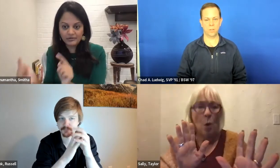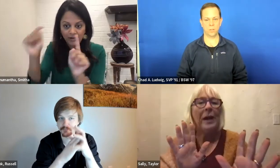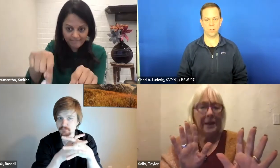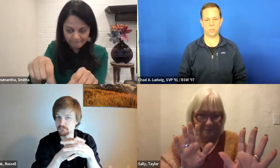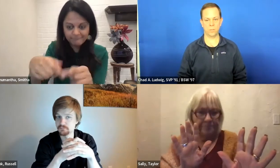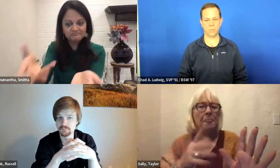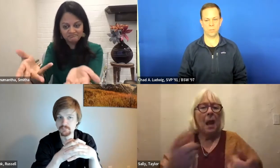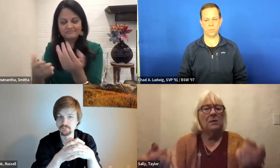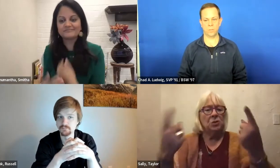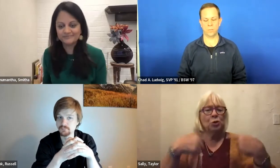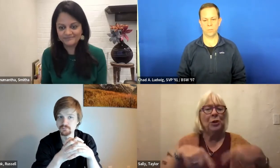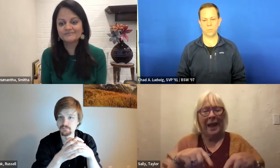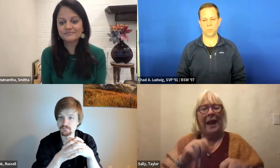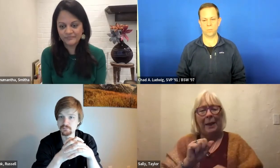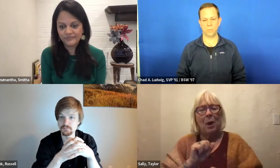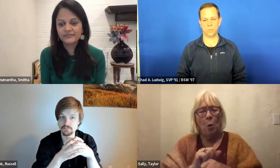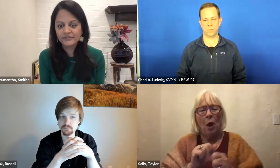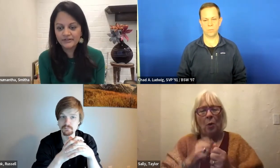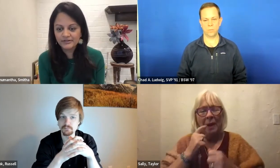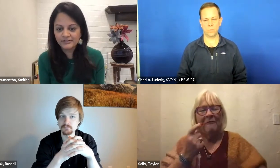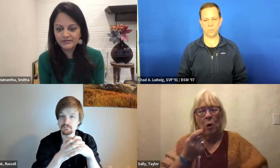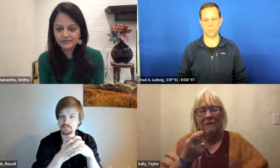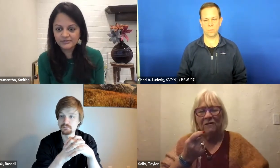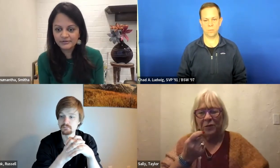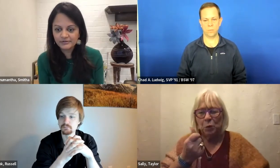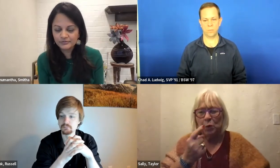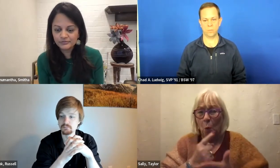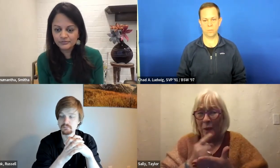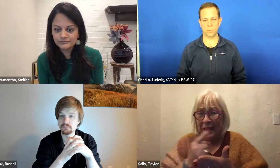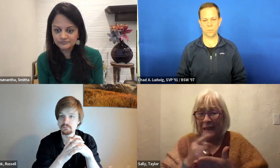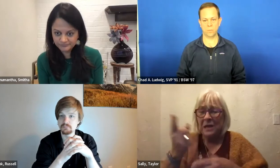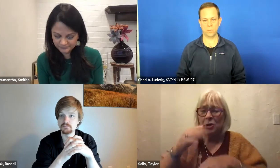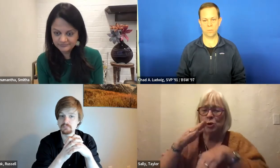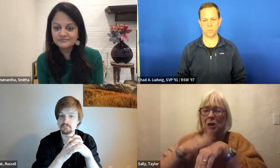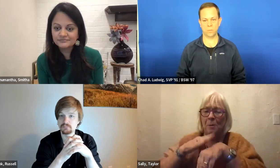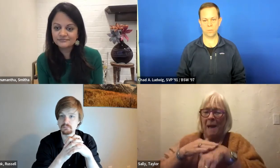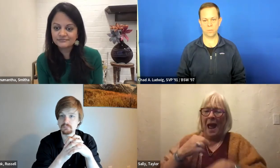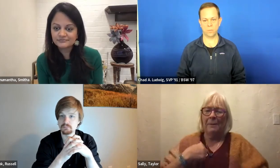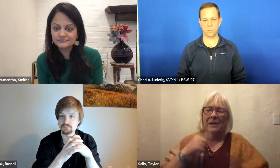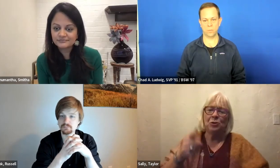and that she responded to your ad and ended up coming to your home. Oh, right. Yeah, so she came and worked with Paul